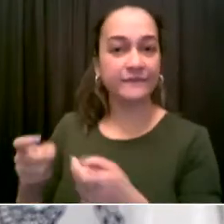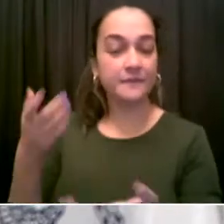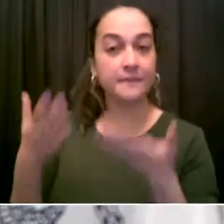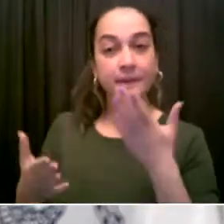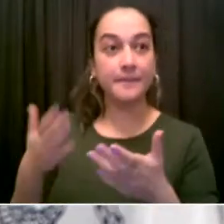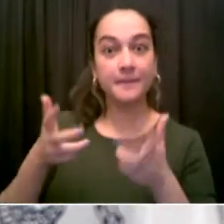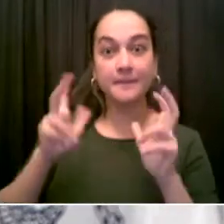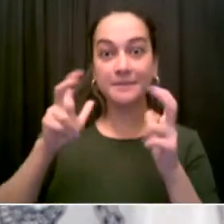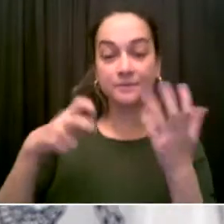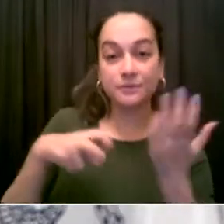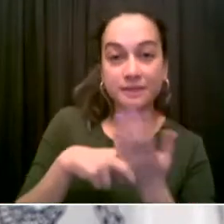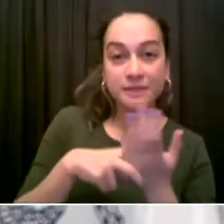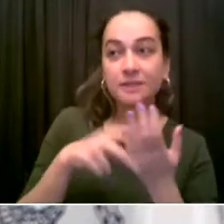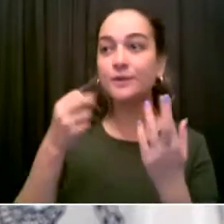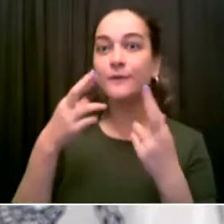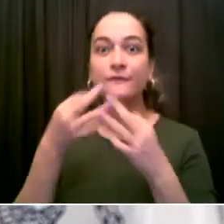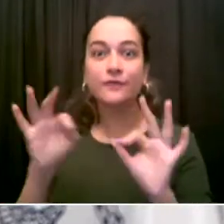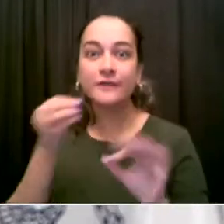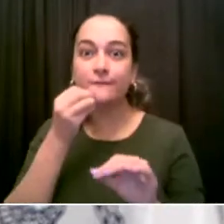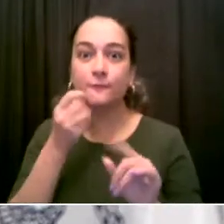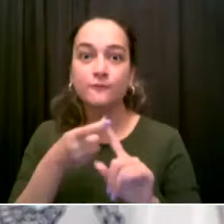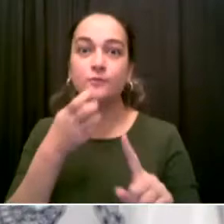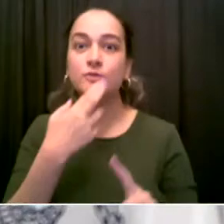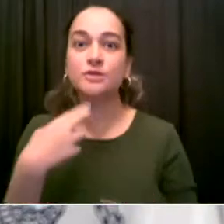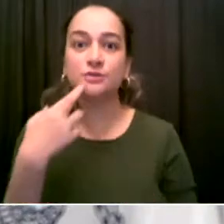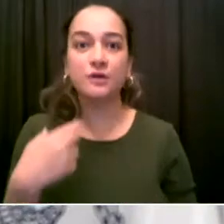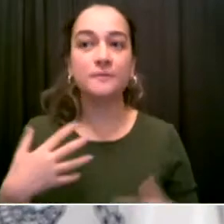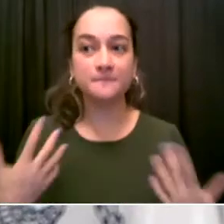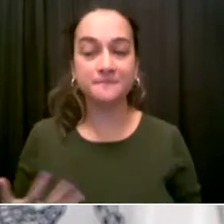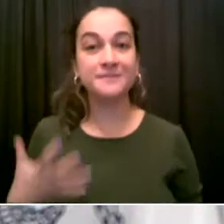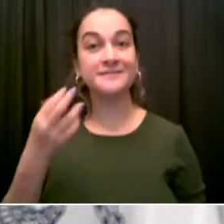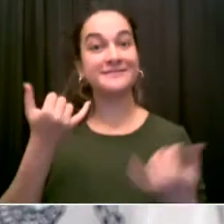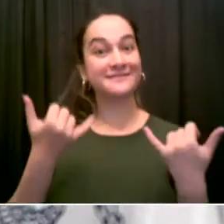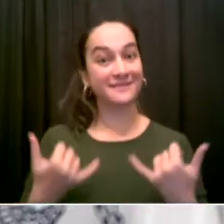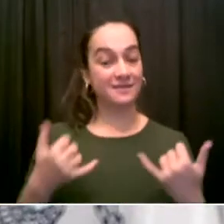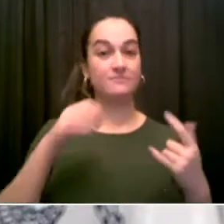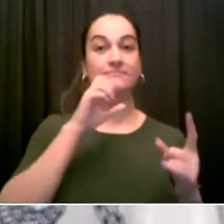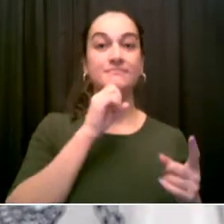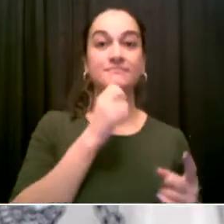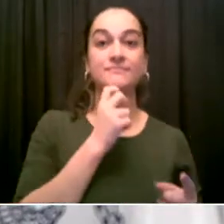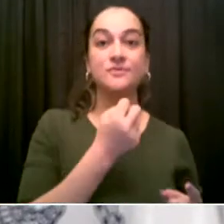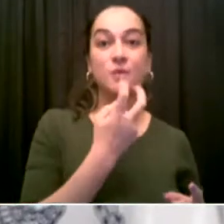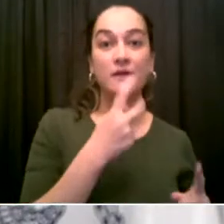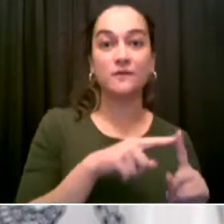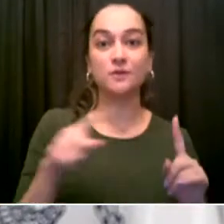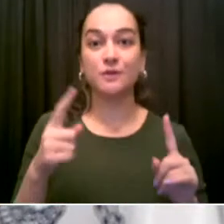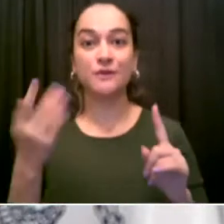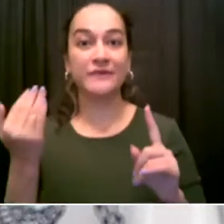TICKETS, OR WTEHAVER IT MAY BE. ALSO THE 12- 15-YEAR-OLDS